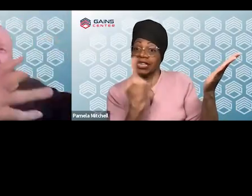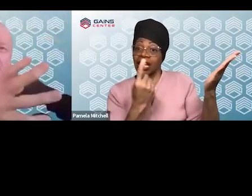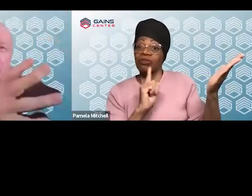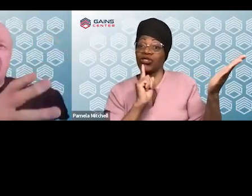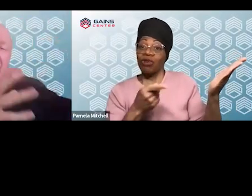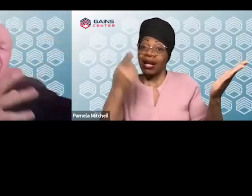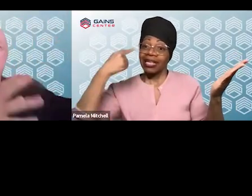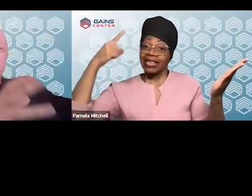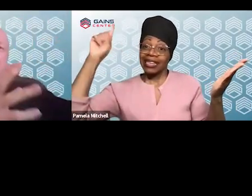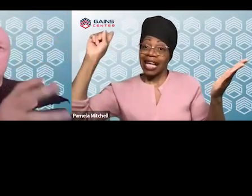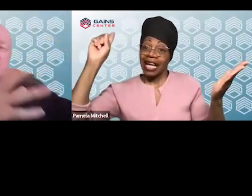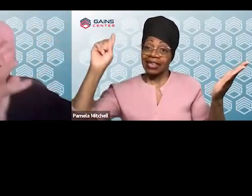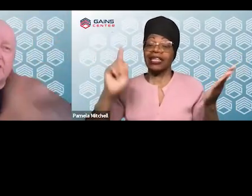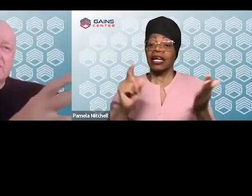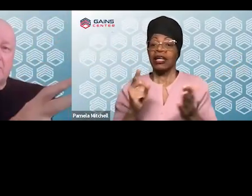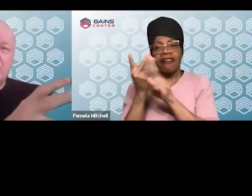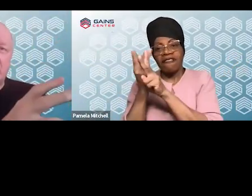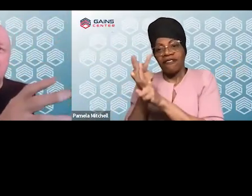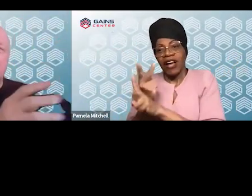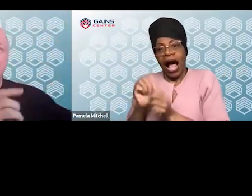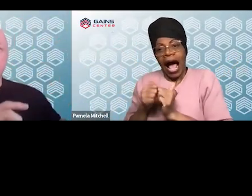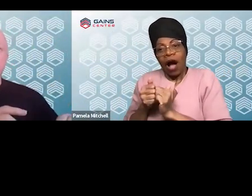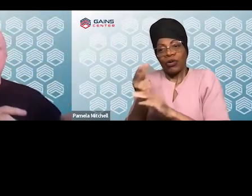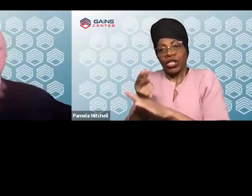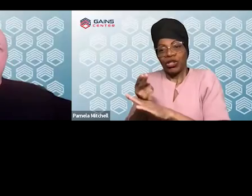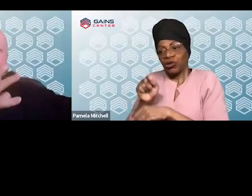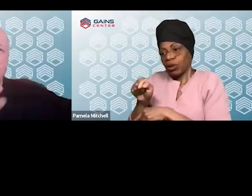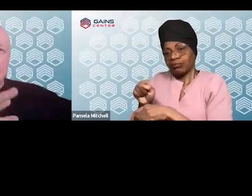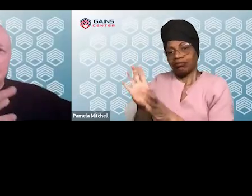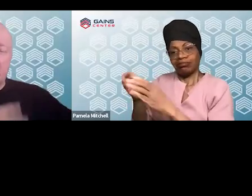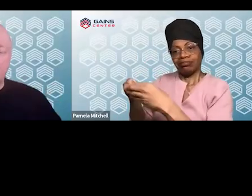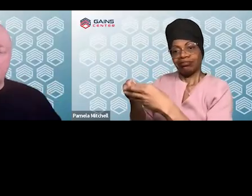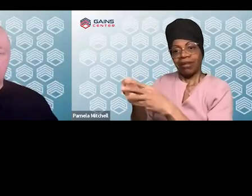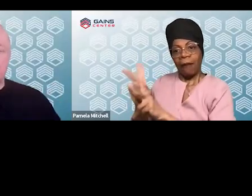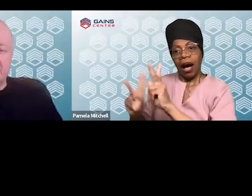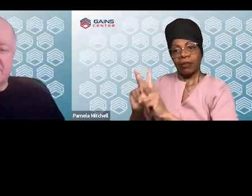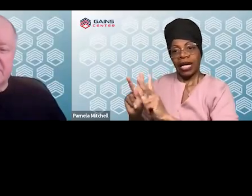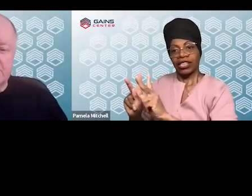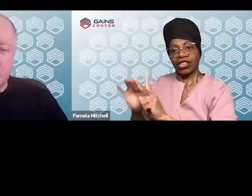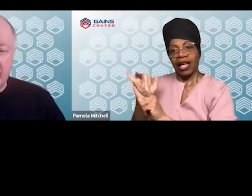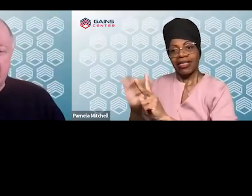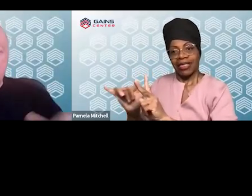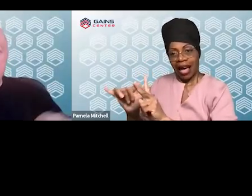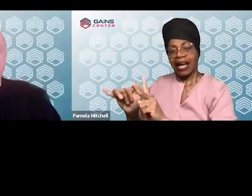Let's figure out how to get it used for this population. That's where we are with this at this point.